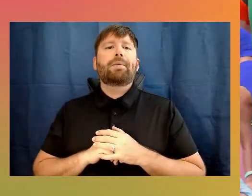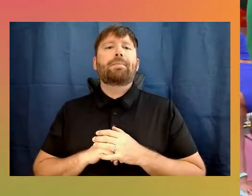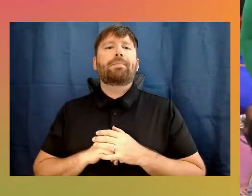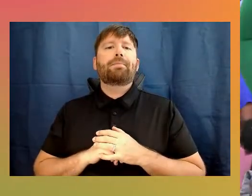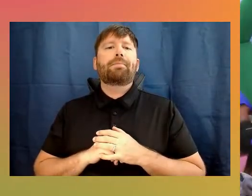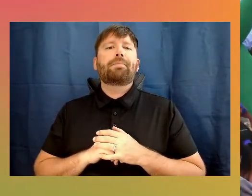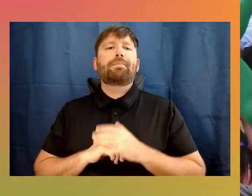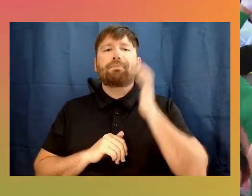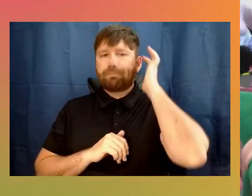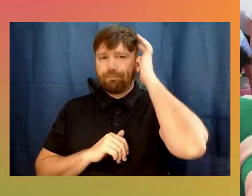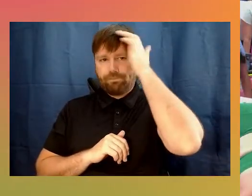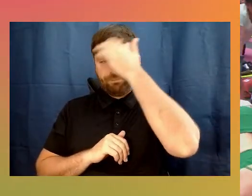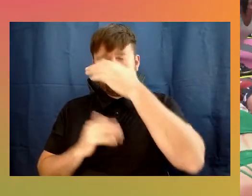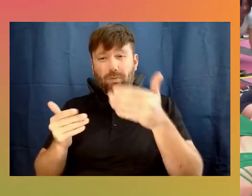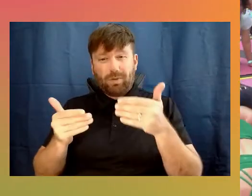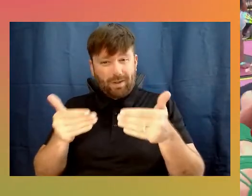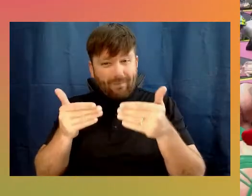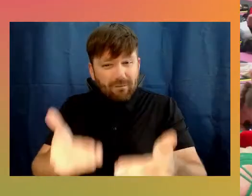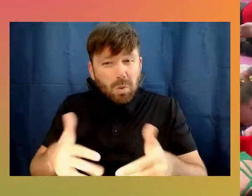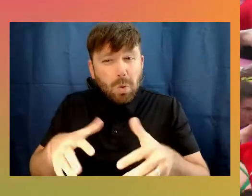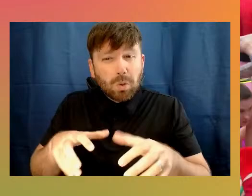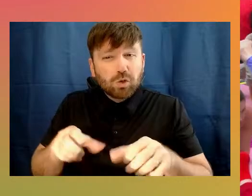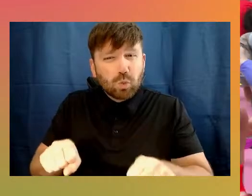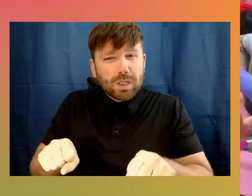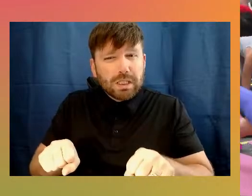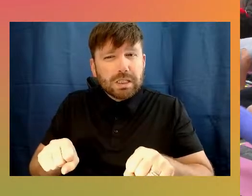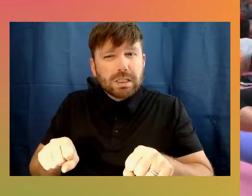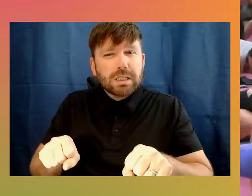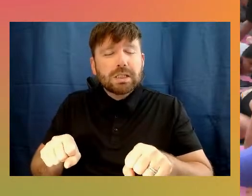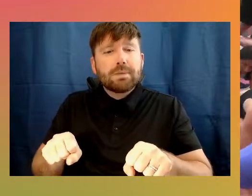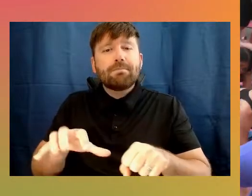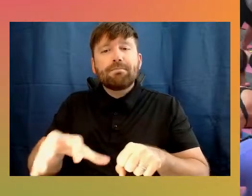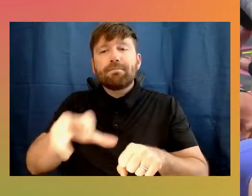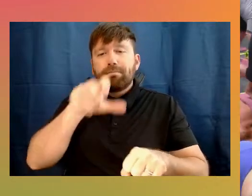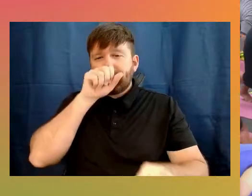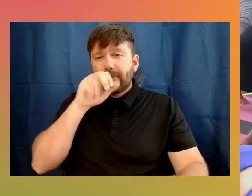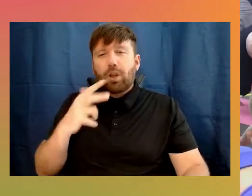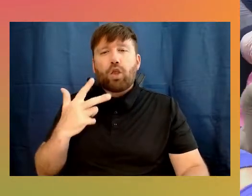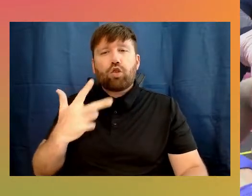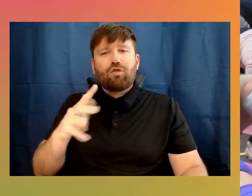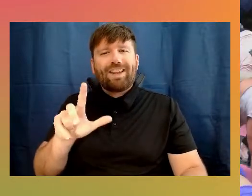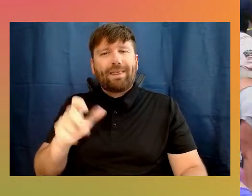BEAUTIFUL. WE WILL BUILD ON THAT JUST A BIT HERE.